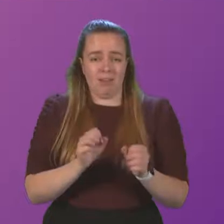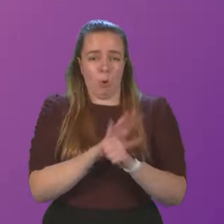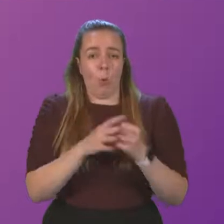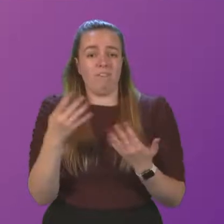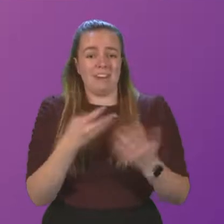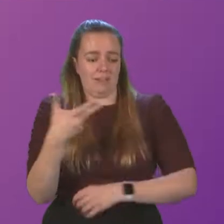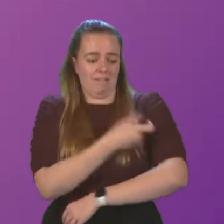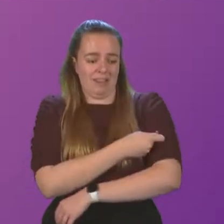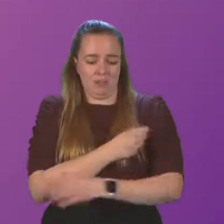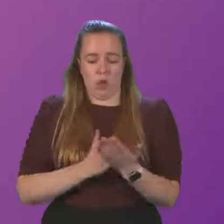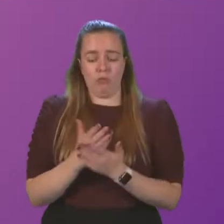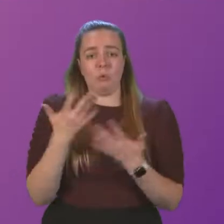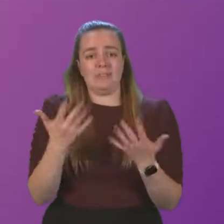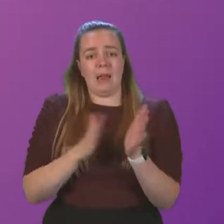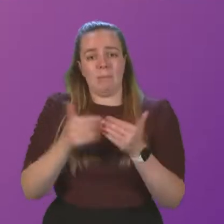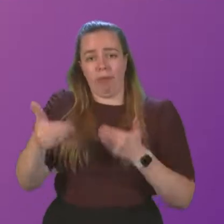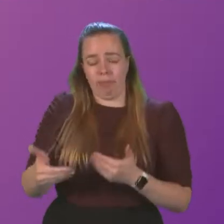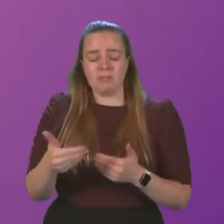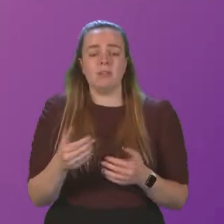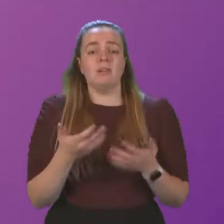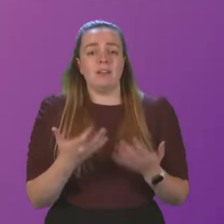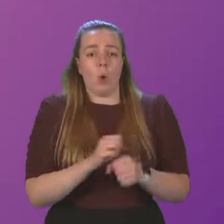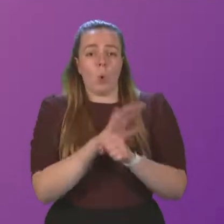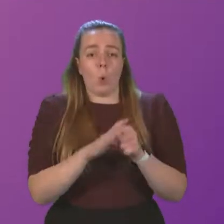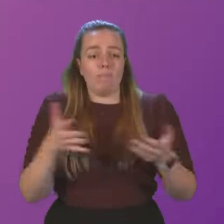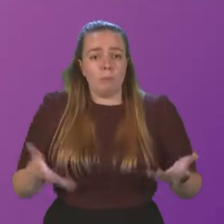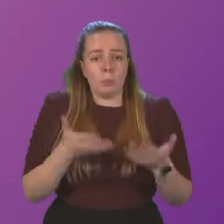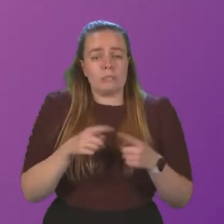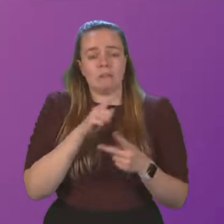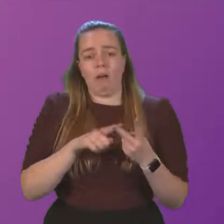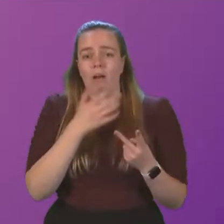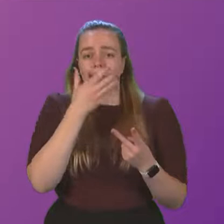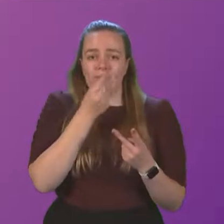in 10 months. With Covid boosters, flu vaccines and jabs for new groups having been added,